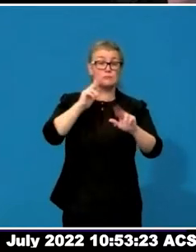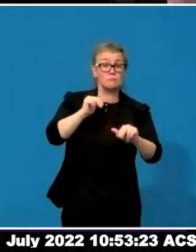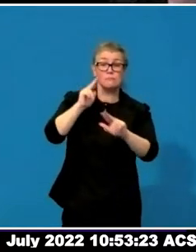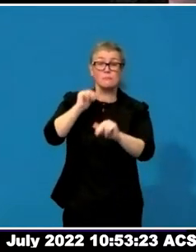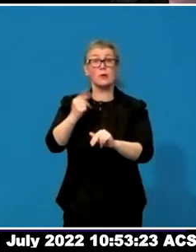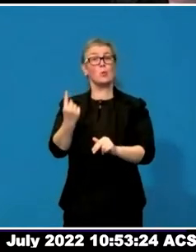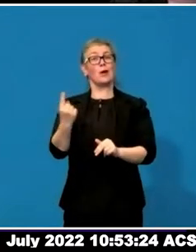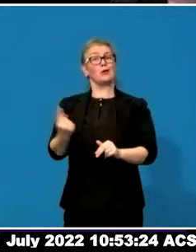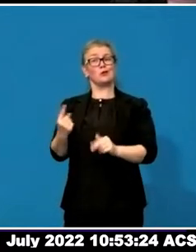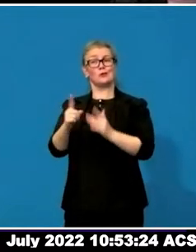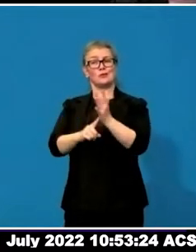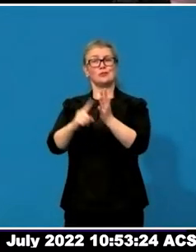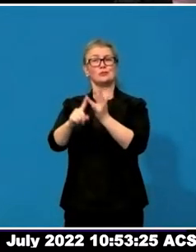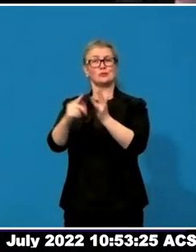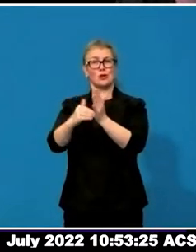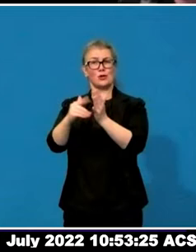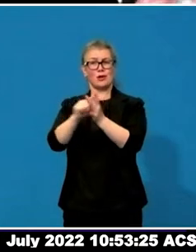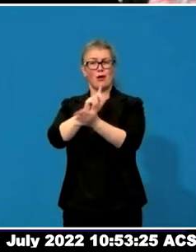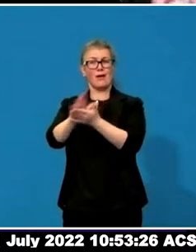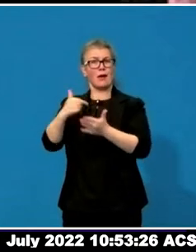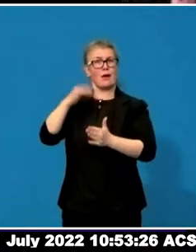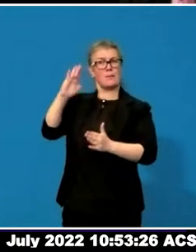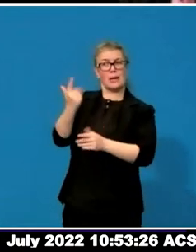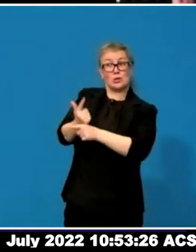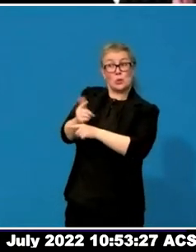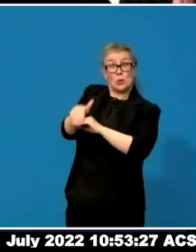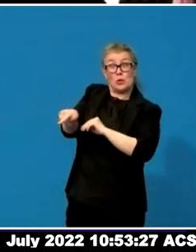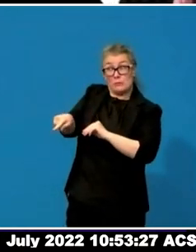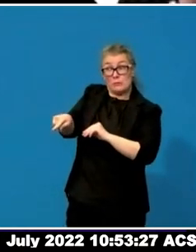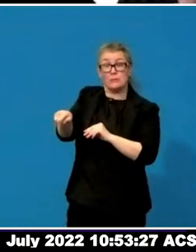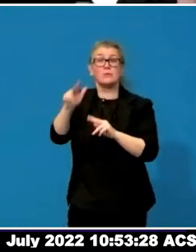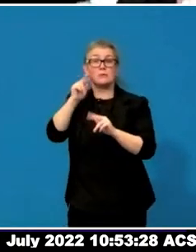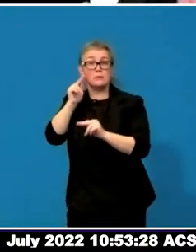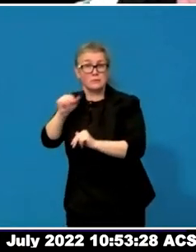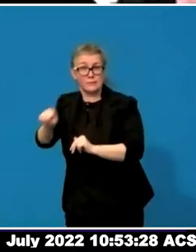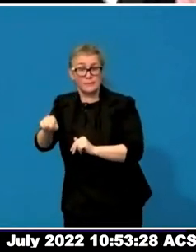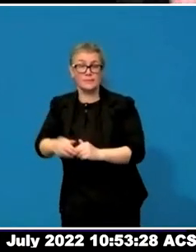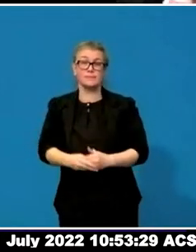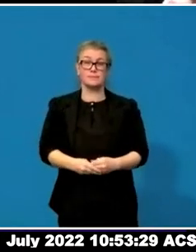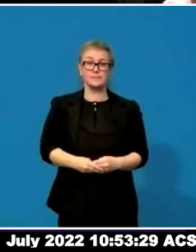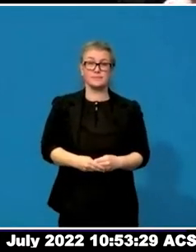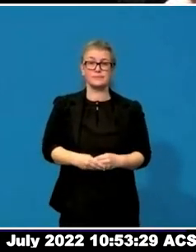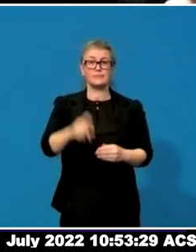mentioned. She will give a detailed summary of Joziah's background and her care of him.